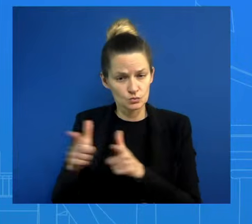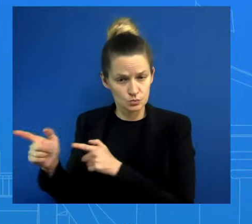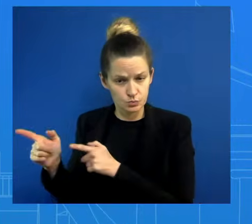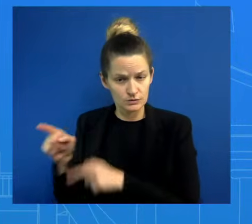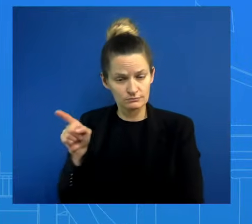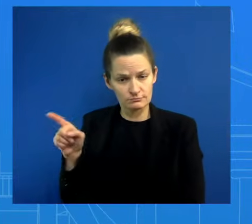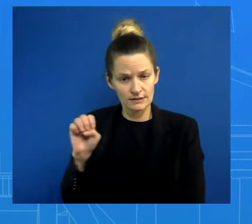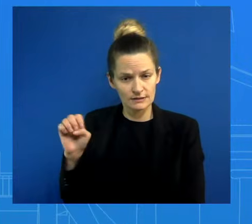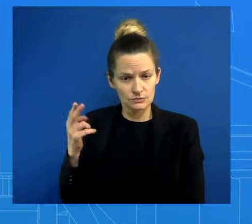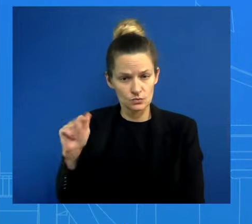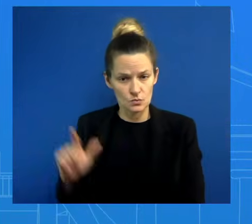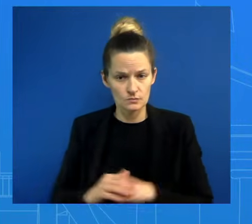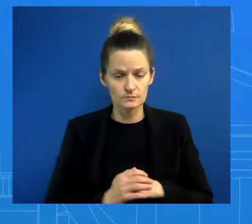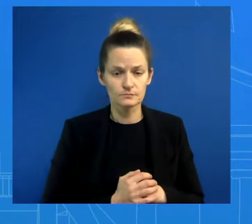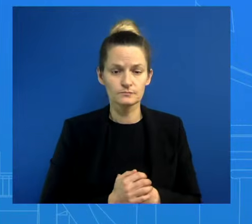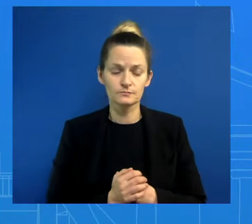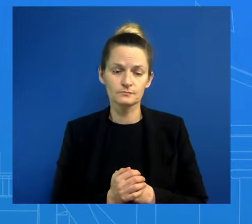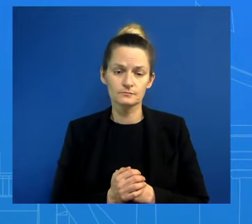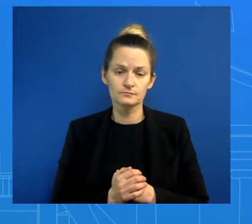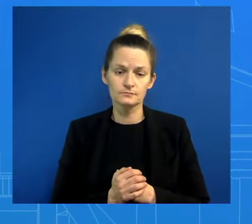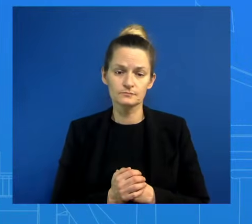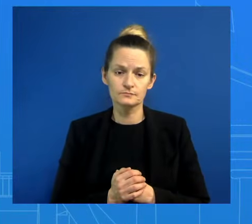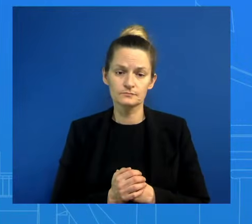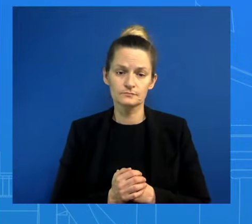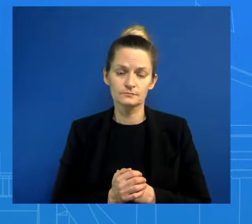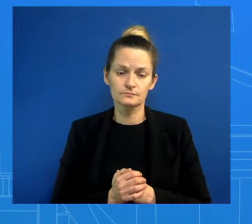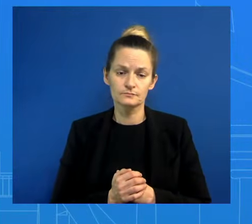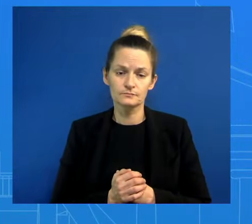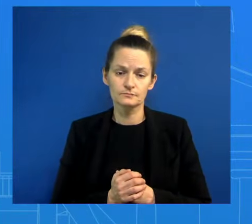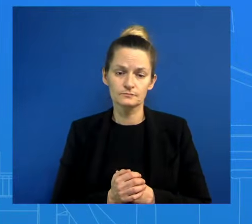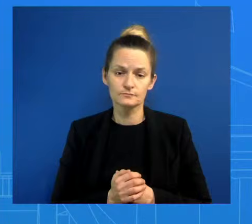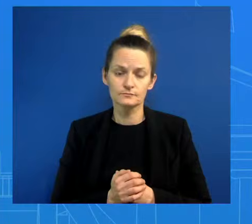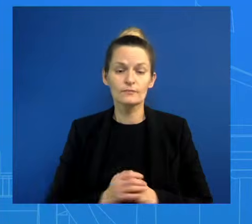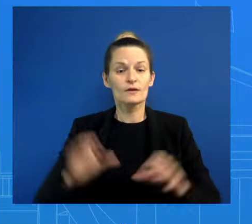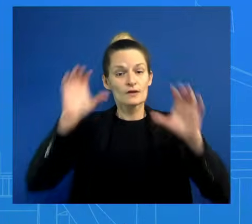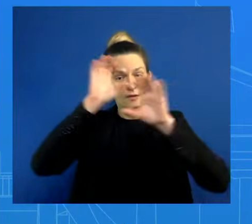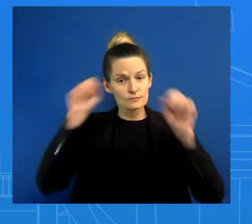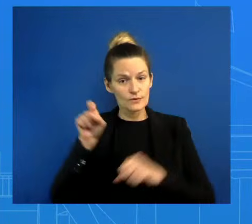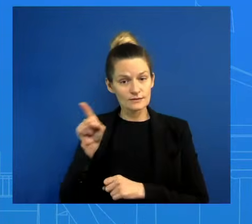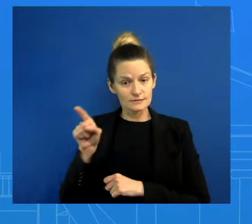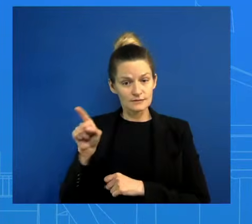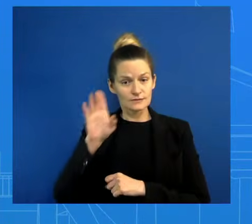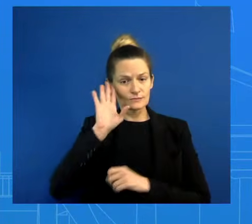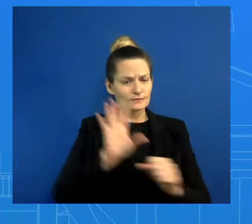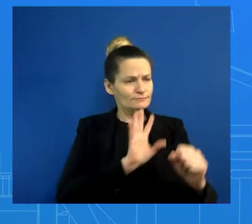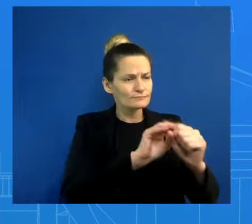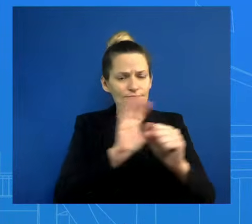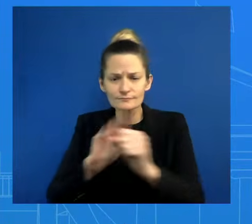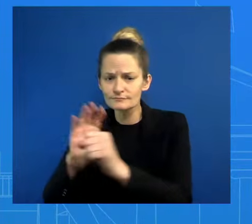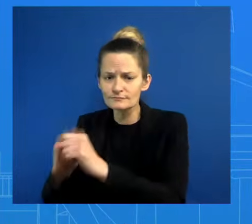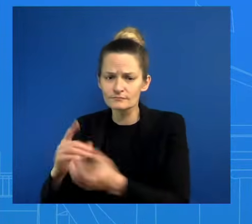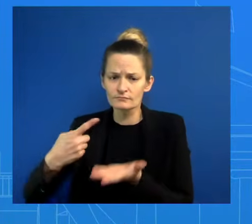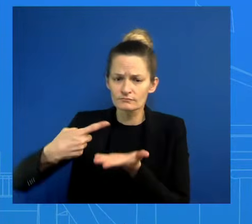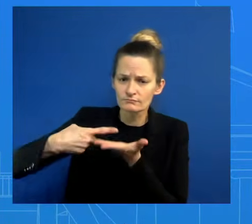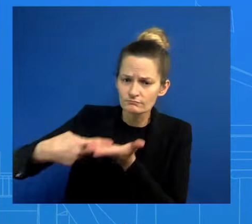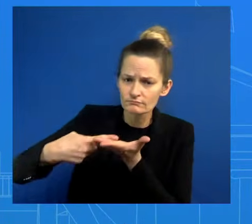session on partnering on the Africa Union's Agenda 2063, the continent's strategic framework for inclusive